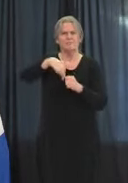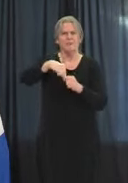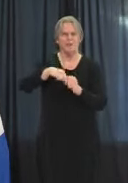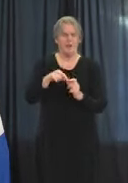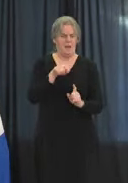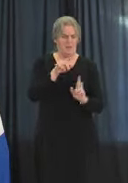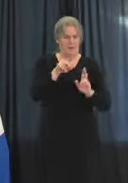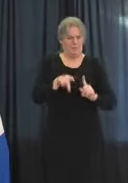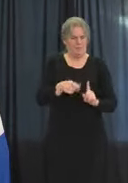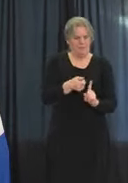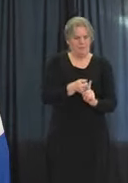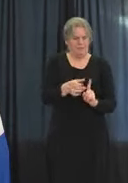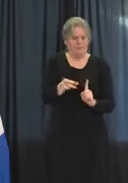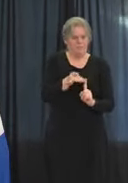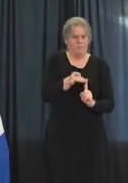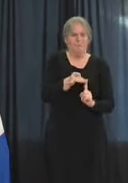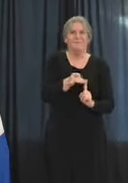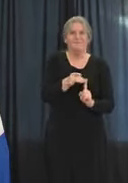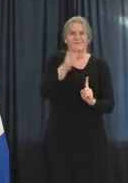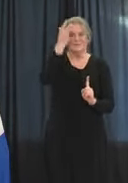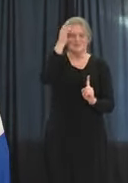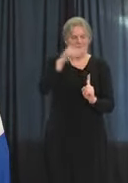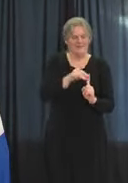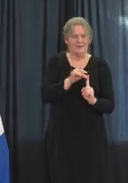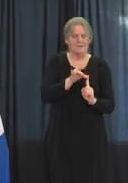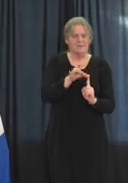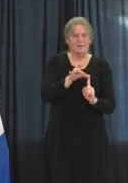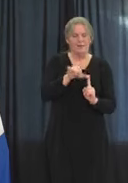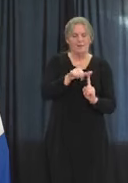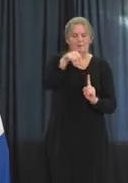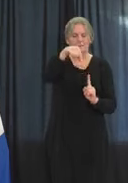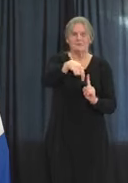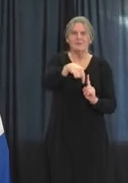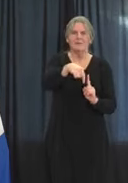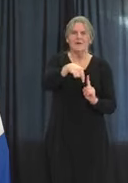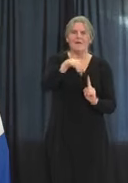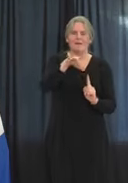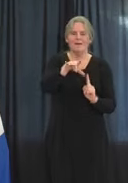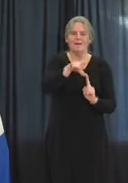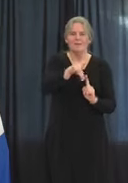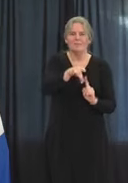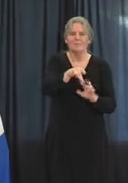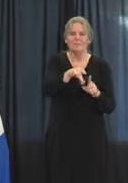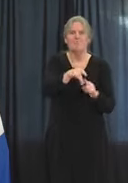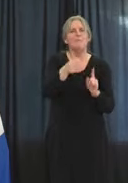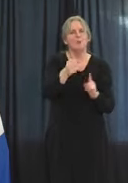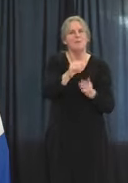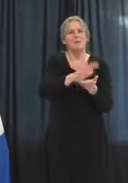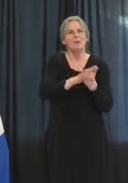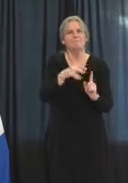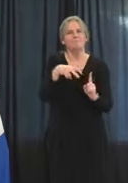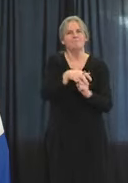A person is found to be COVID positive, close contacts of that person then may become infected.